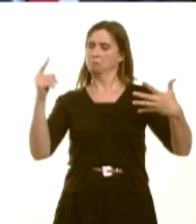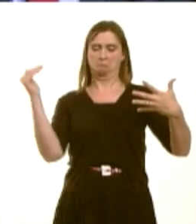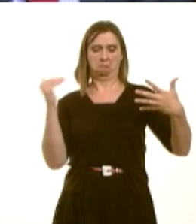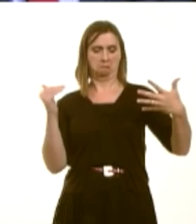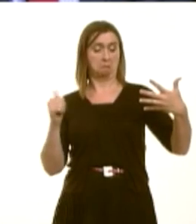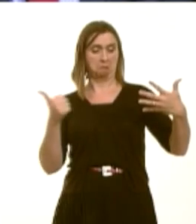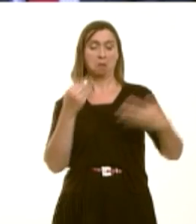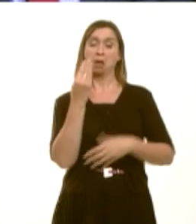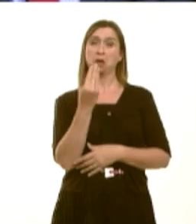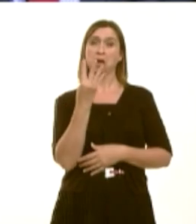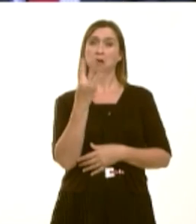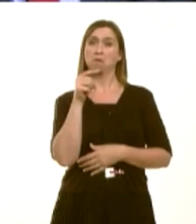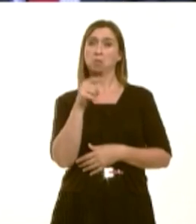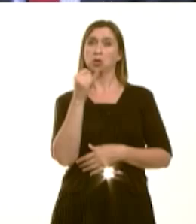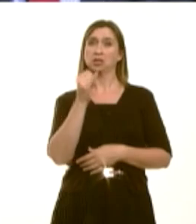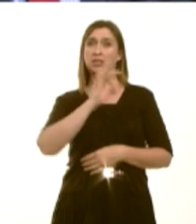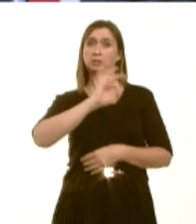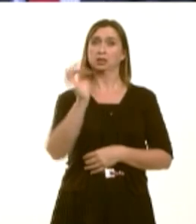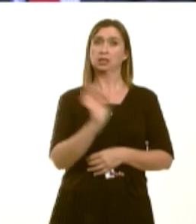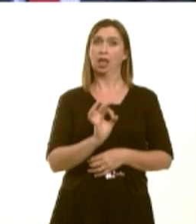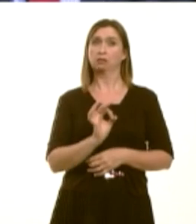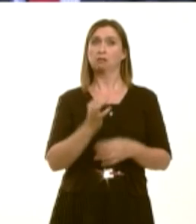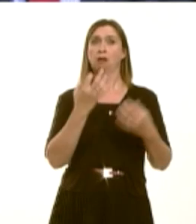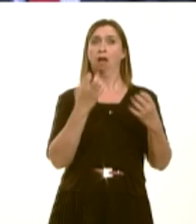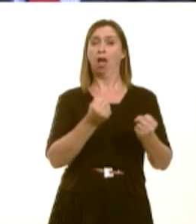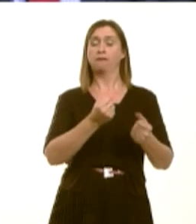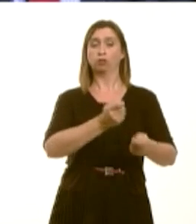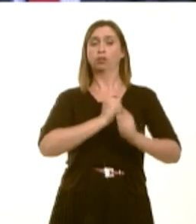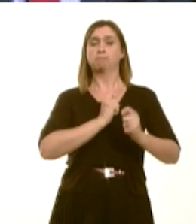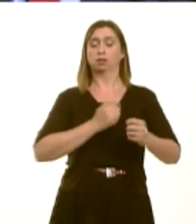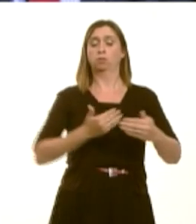that 94.6 per cent of clients access treatment within 20 days of being referred, and only